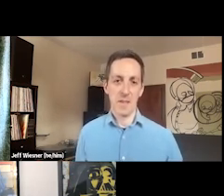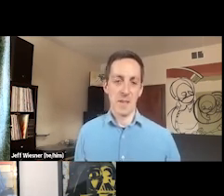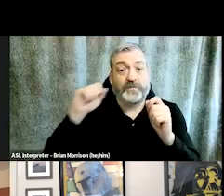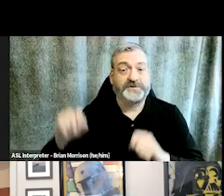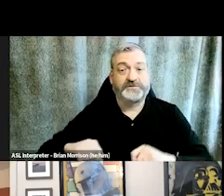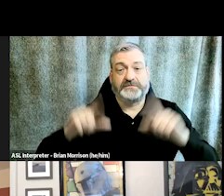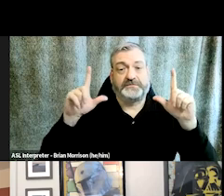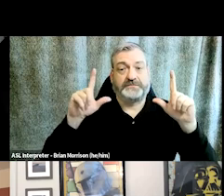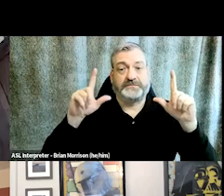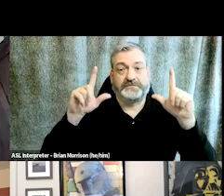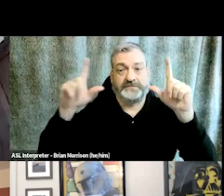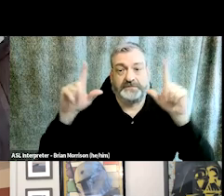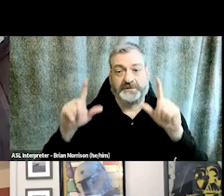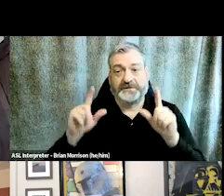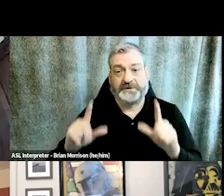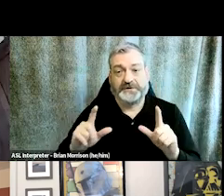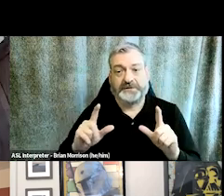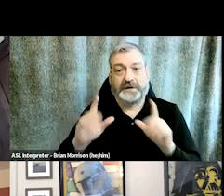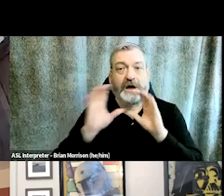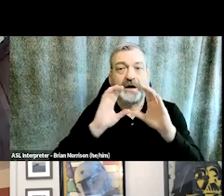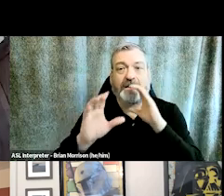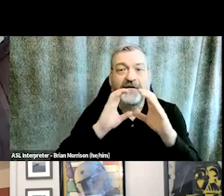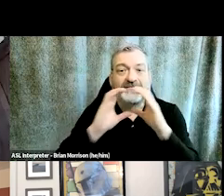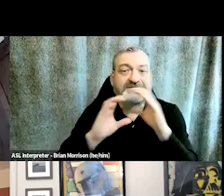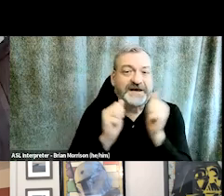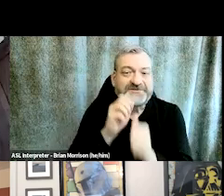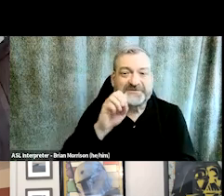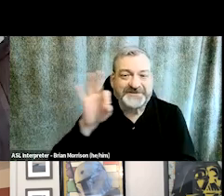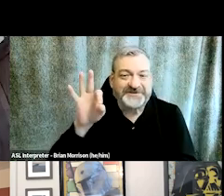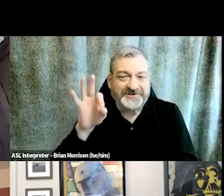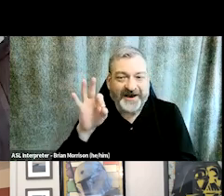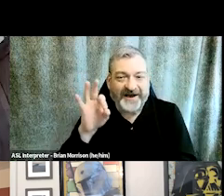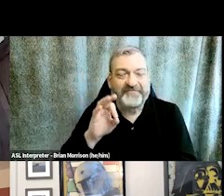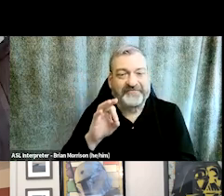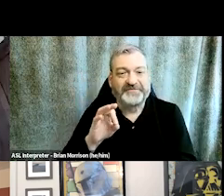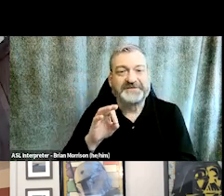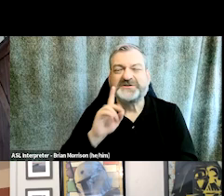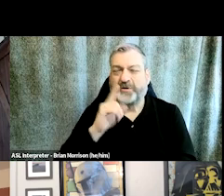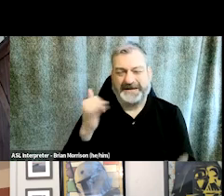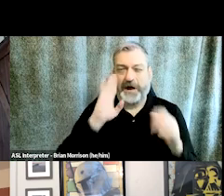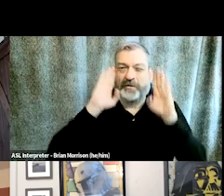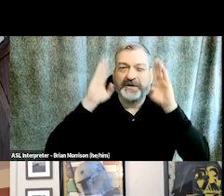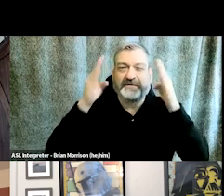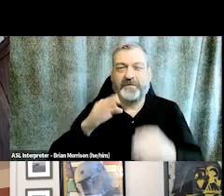a conversation with Jeff, if things come up as he's talking about, we're really going to be focused on social media. Sure. Thanks, Sloan.